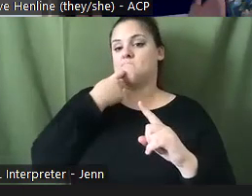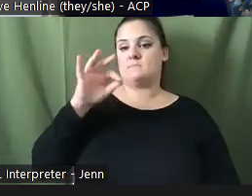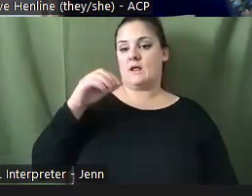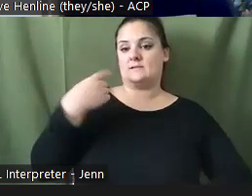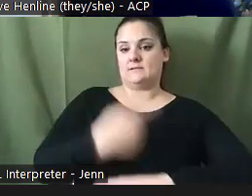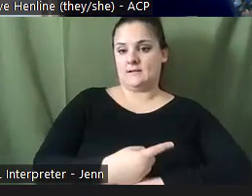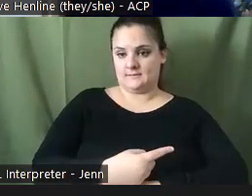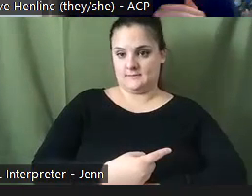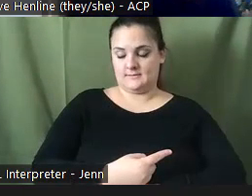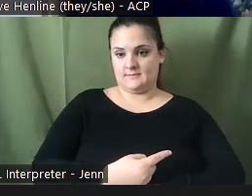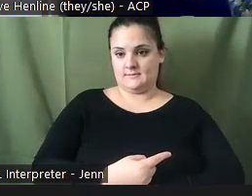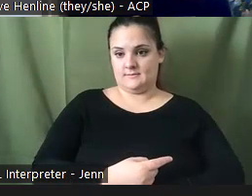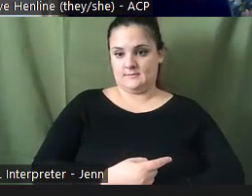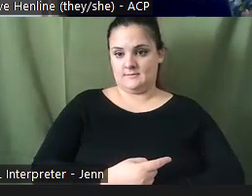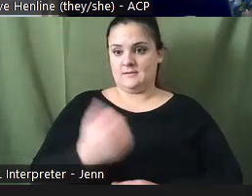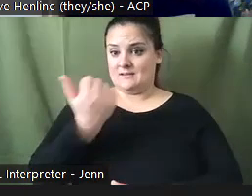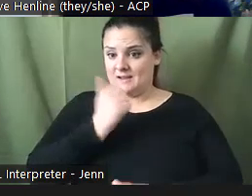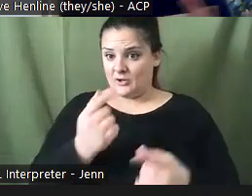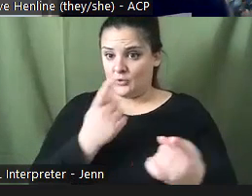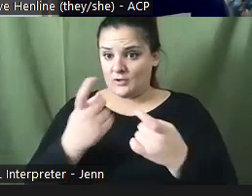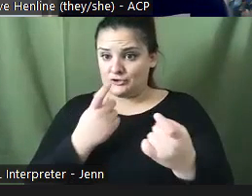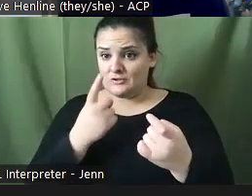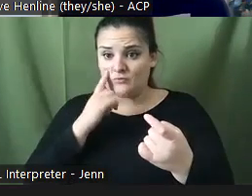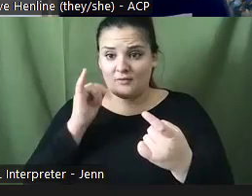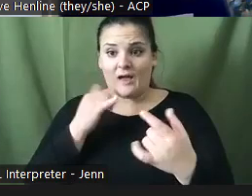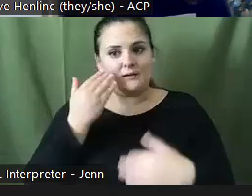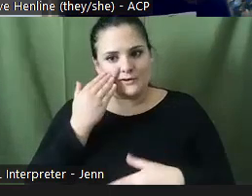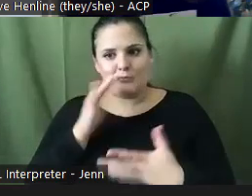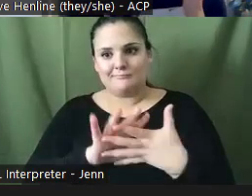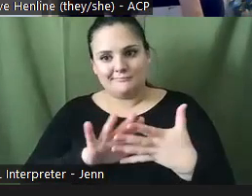If that one has any questions, please put it in the chat, as well as any other questions as we go.